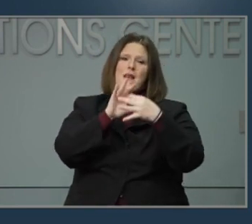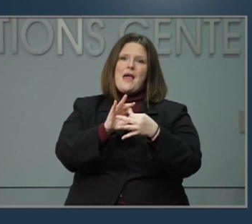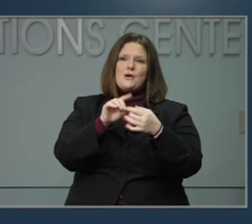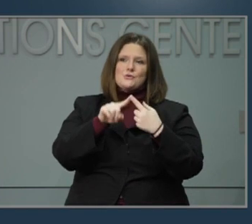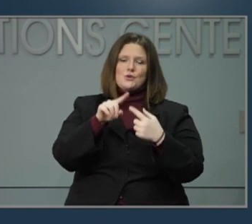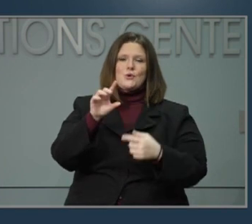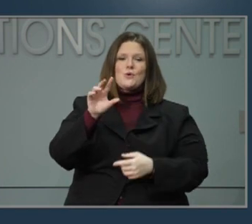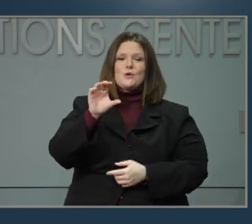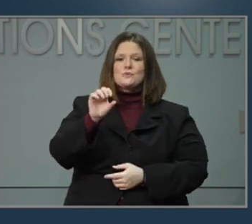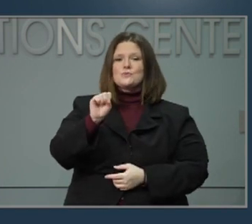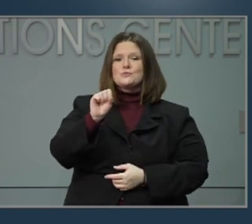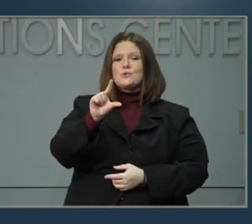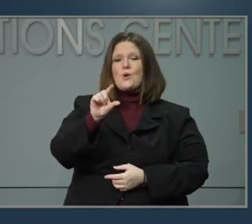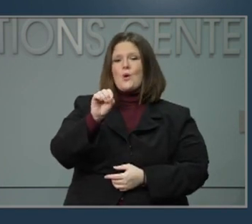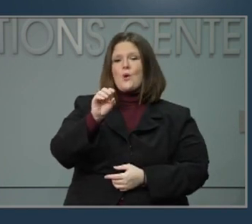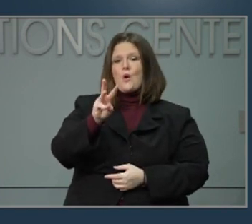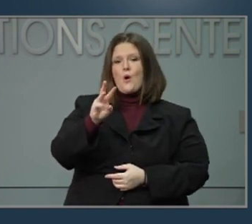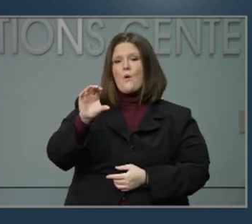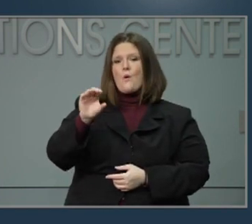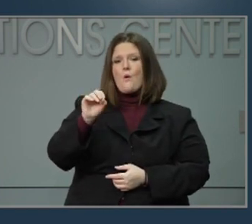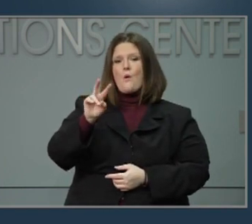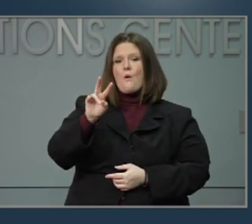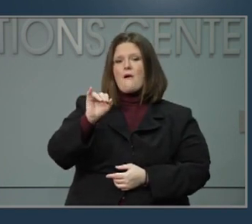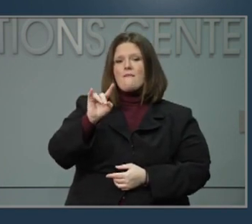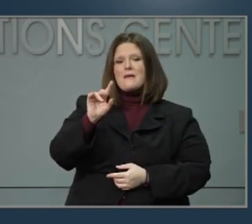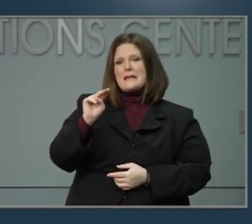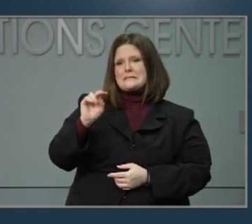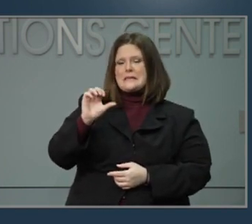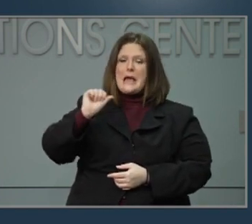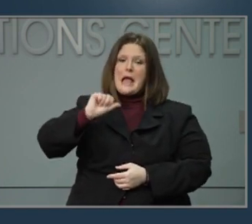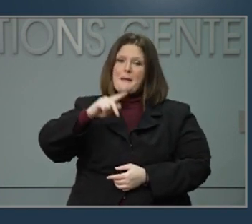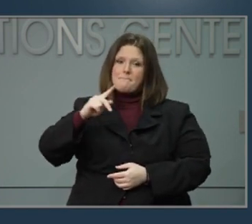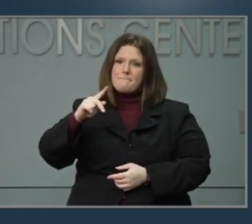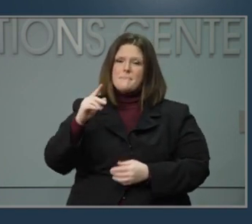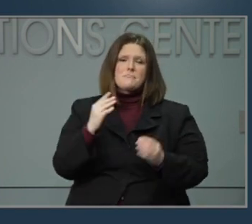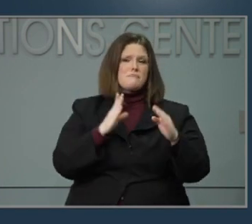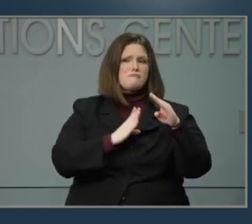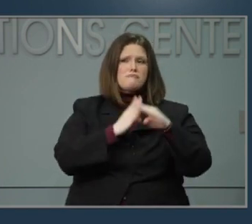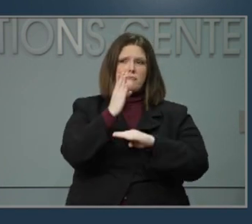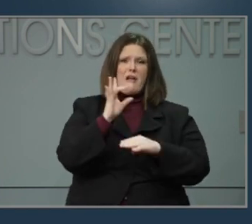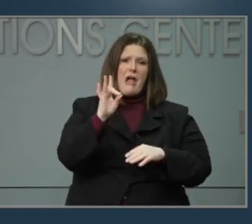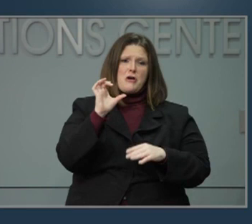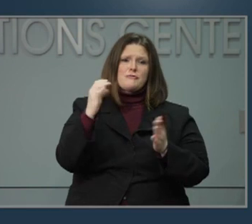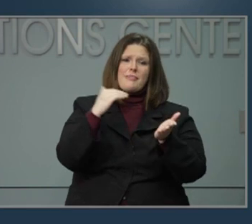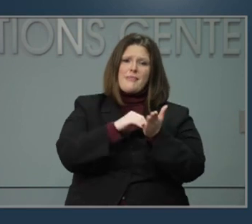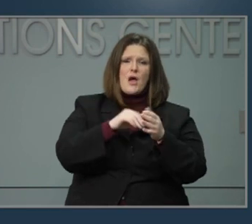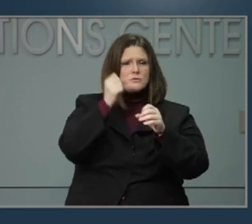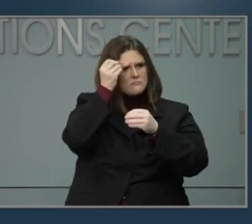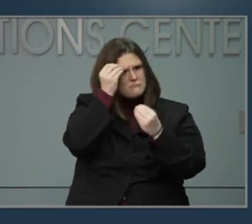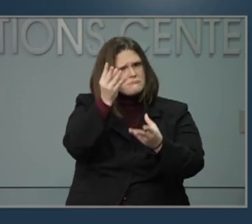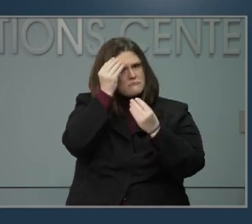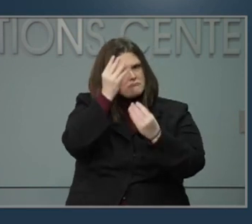ON CONTACT TRACING, THERE HAVE BEEN MORE THAN 800 NOTIFICATIONS OF POSSIBLE EXPOSURE TO COVID-19 THROUGH SLOW COVID. YOU CAN JOIN THE MORE THAN